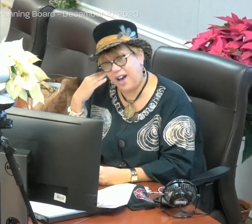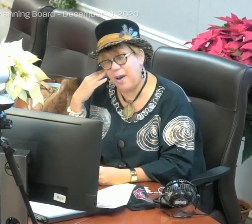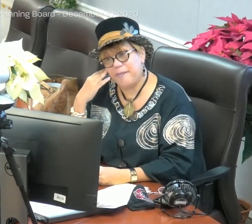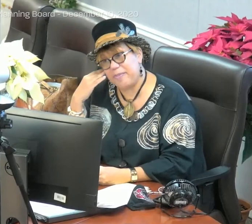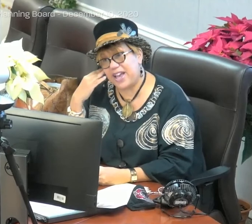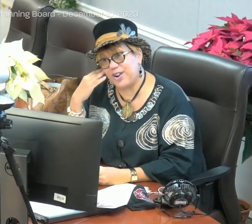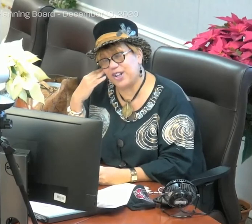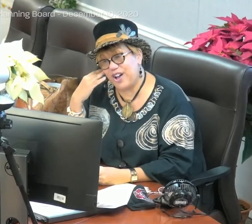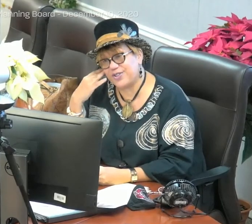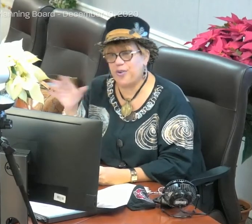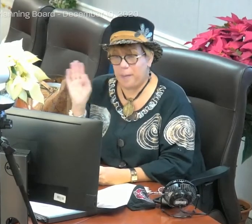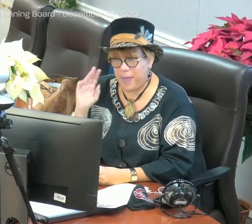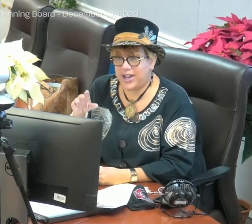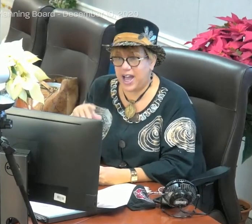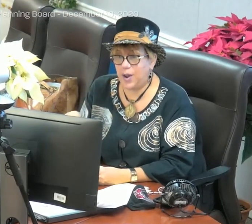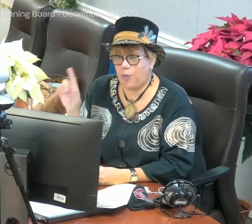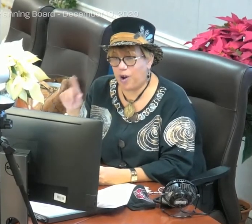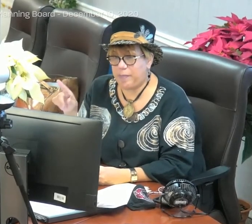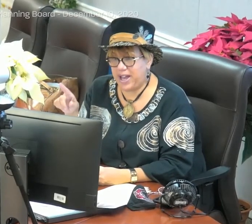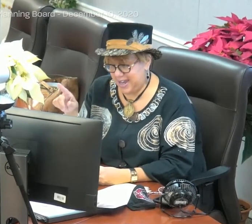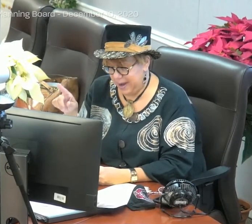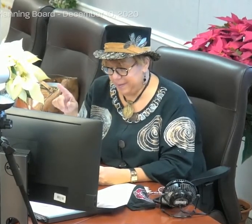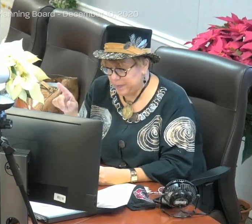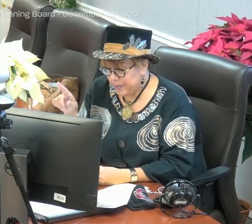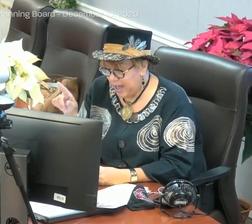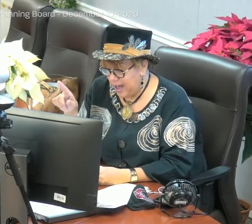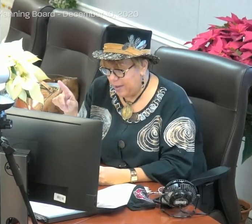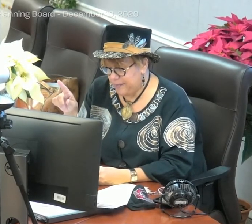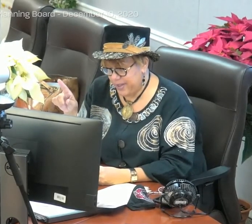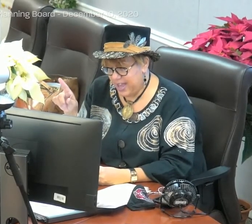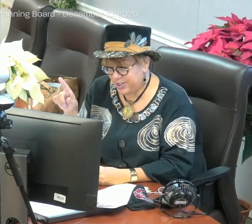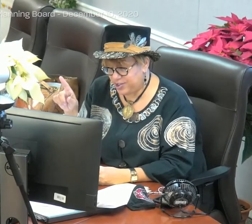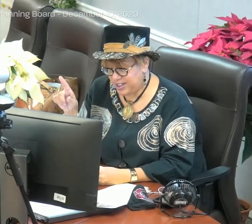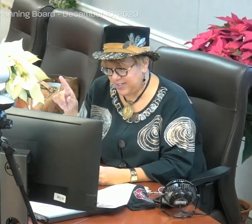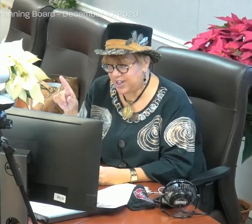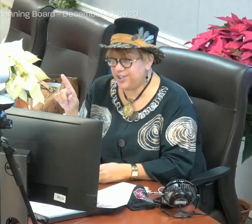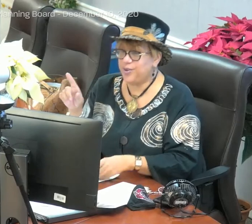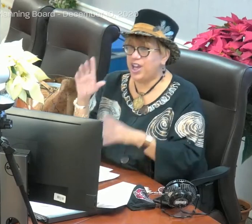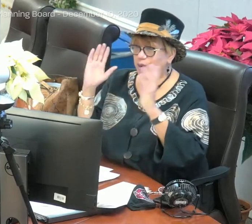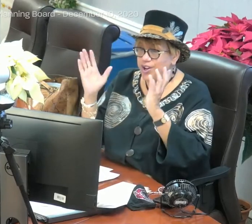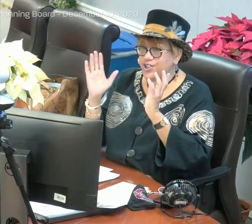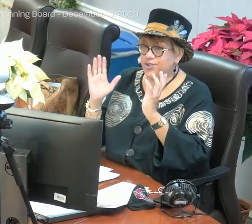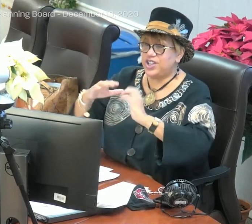Oh, maybe I can go to law school by night, worked by day. And so she did that too, in order to do that,